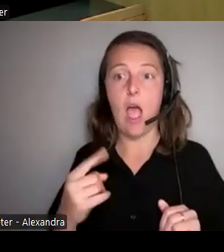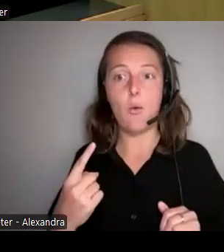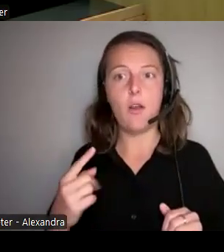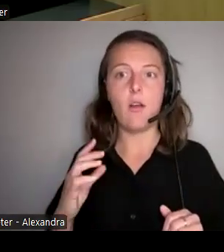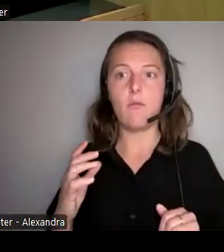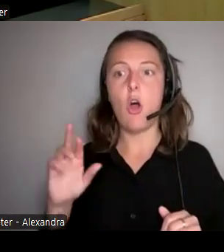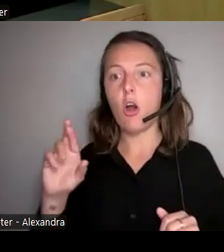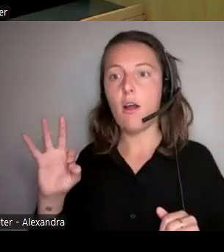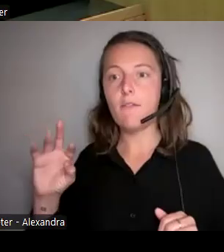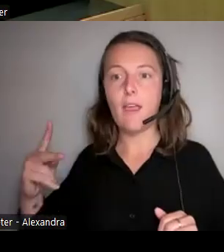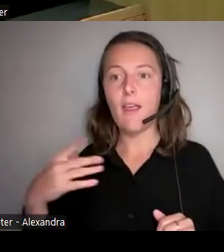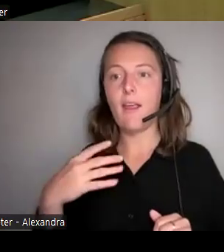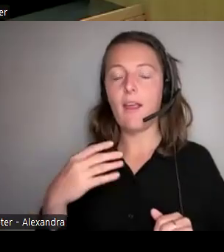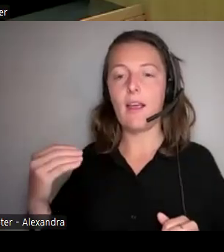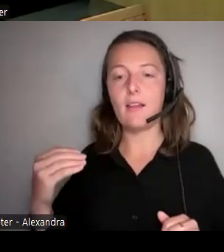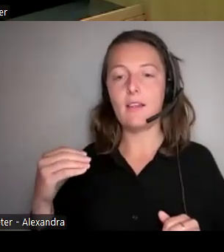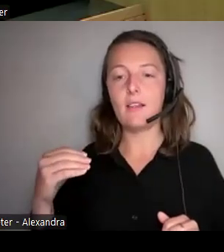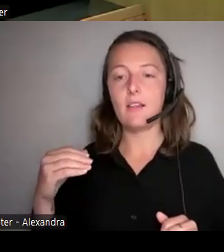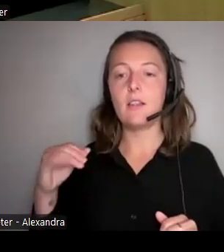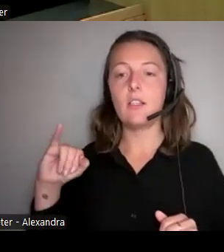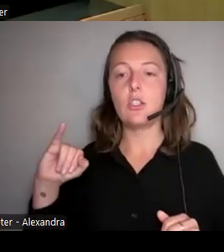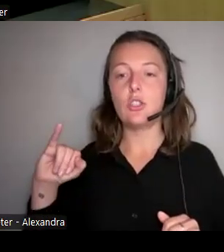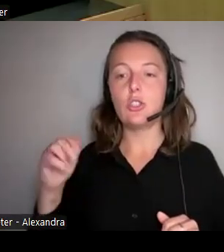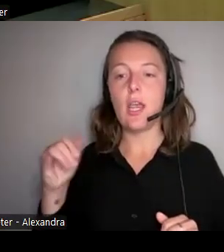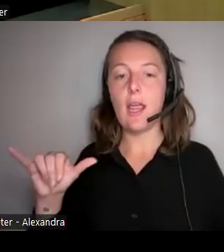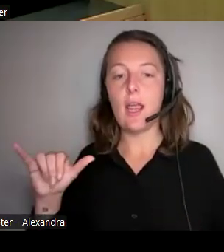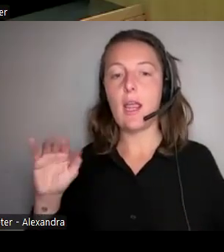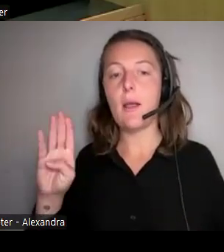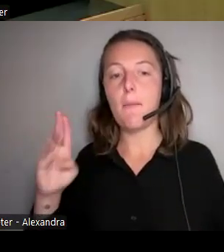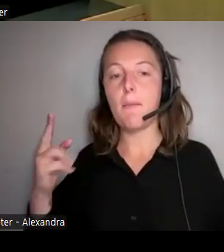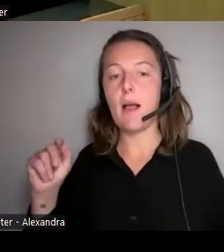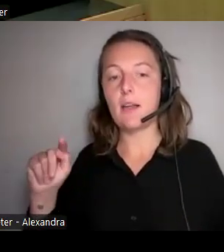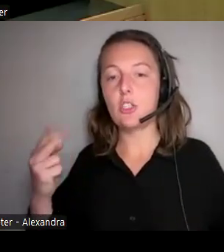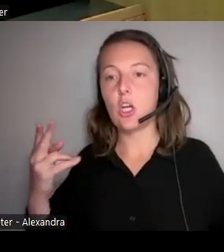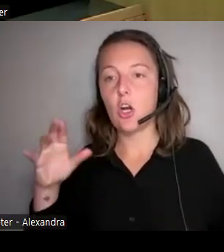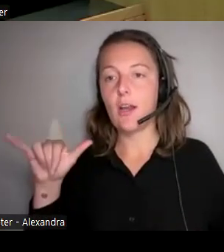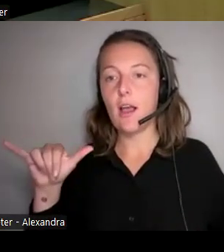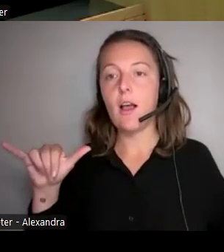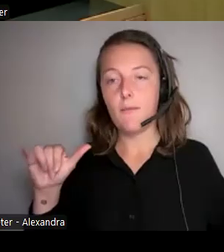you know RFK and um uh J Bacharia support. So there may be some something in there that can